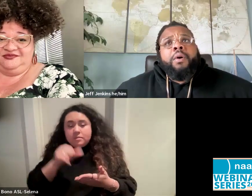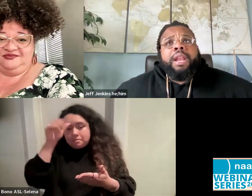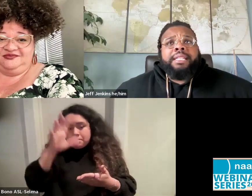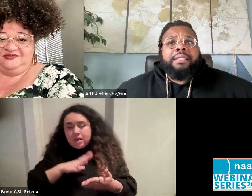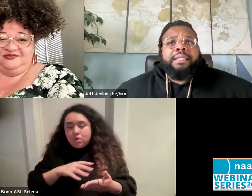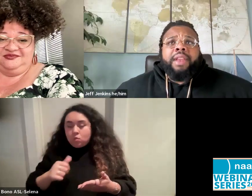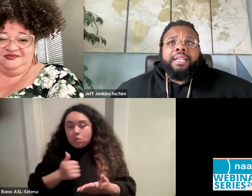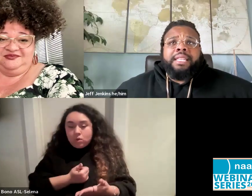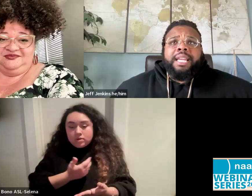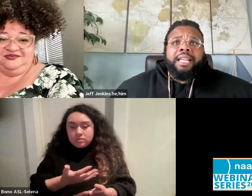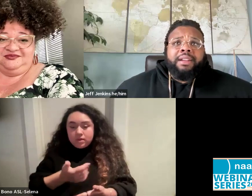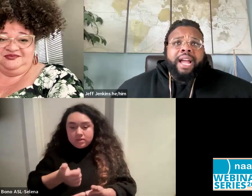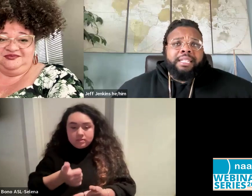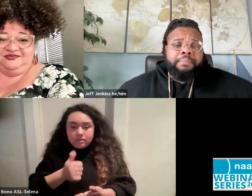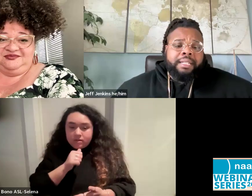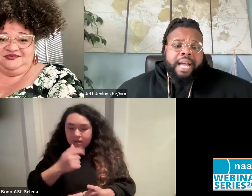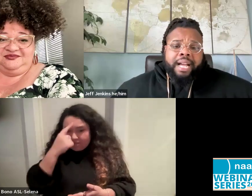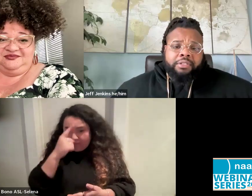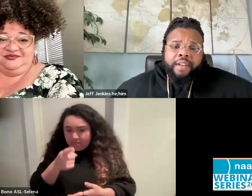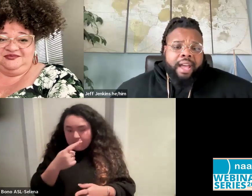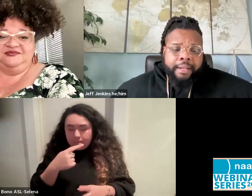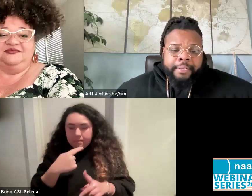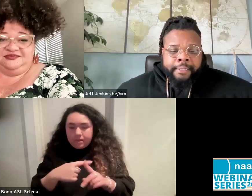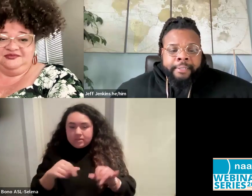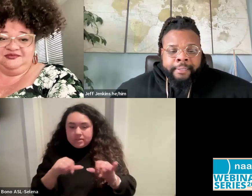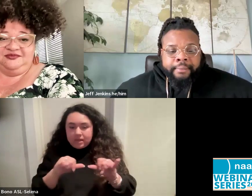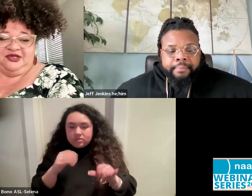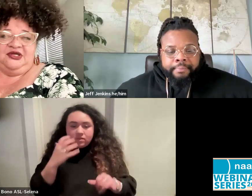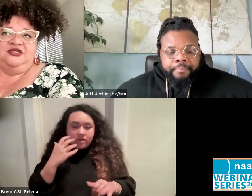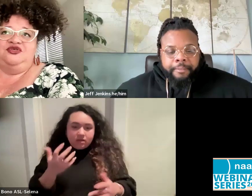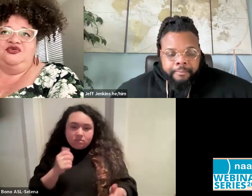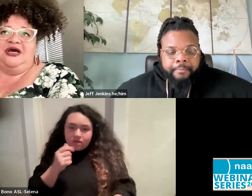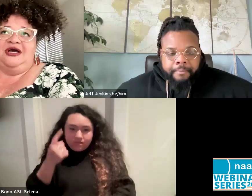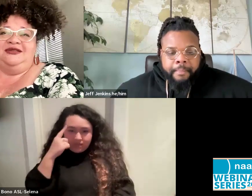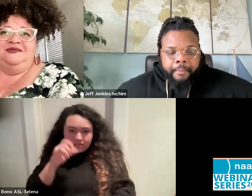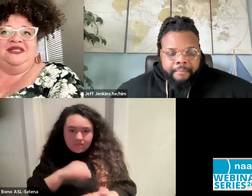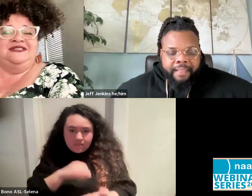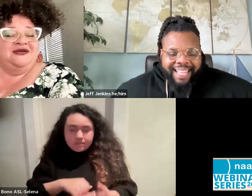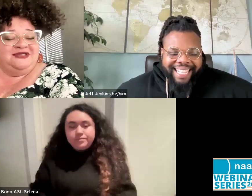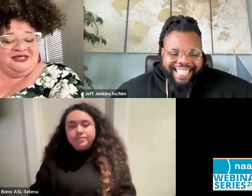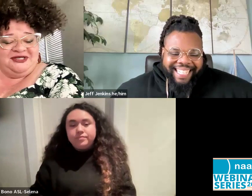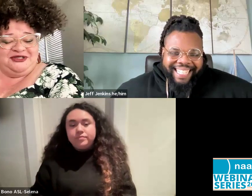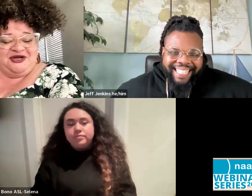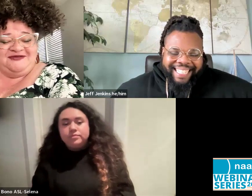or a lot of times they don't like to think that they're actually plus size or fat. Well, let's talk about taking your shirt off